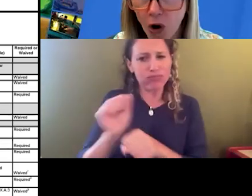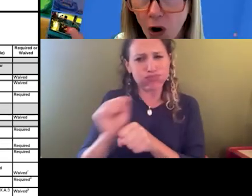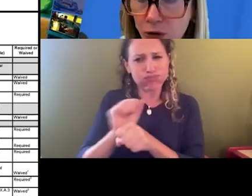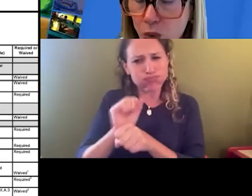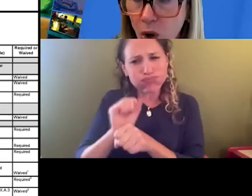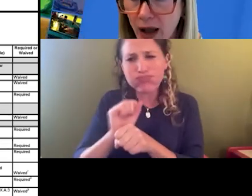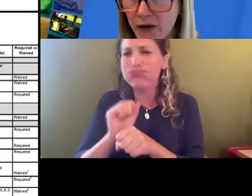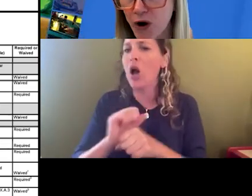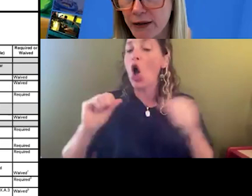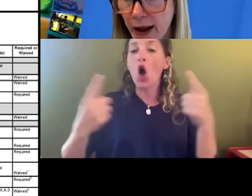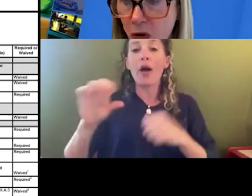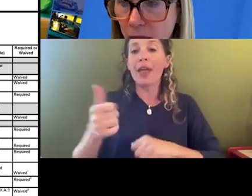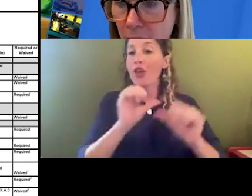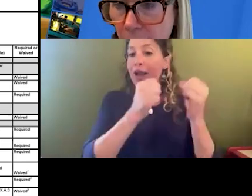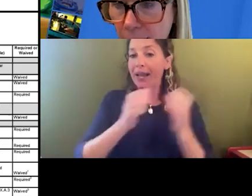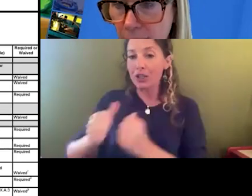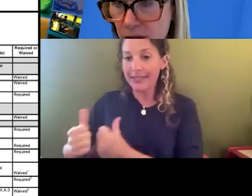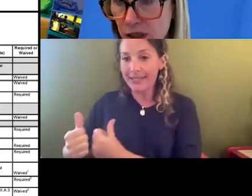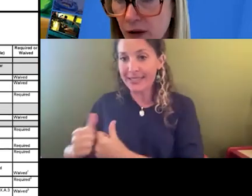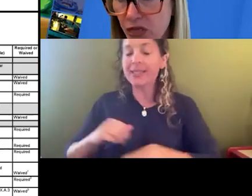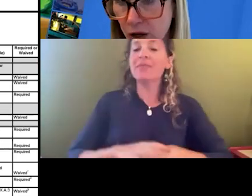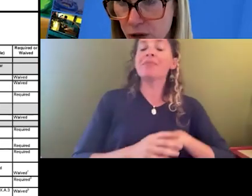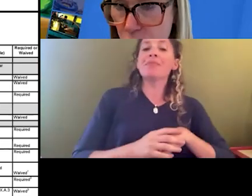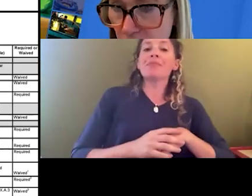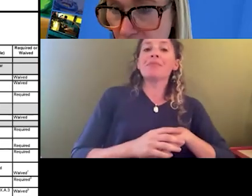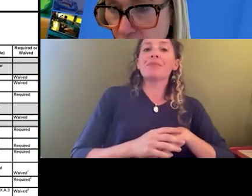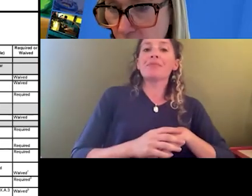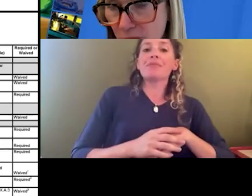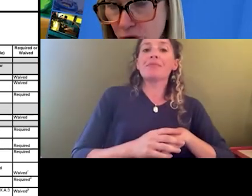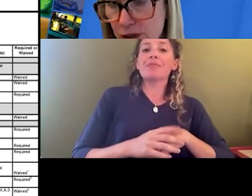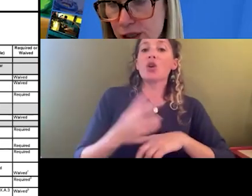all you will have right now is the 2CFR reference.